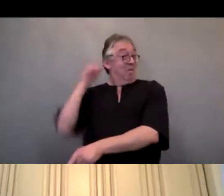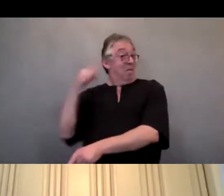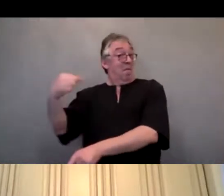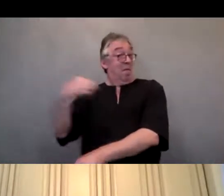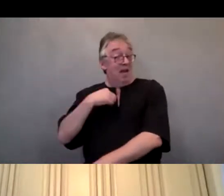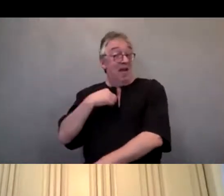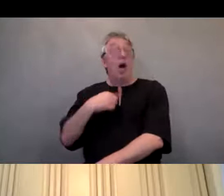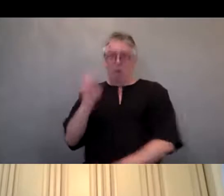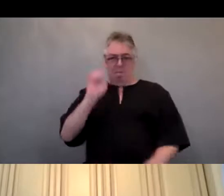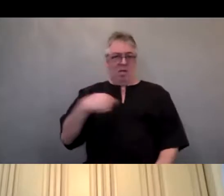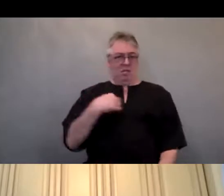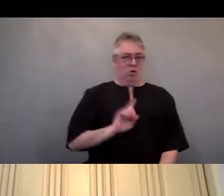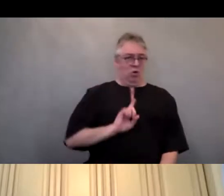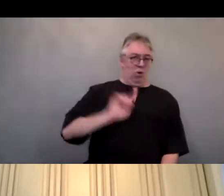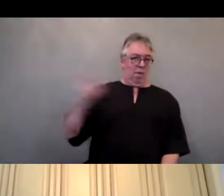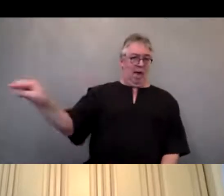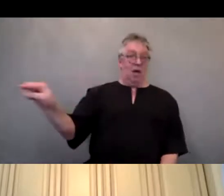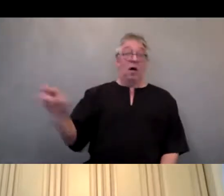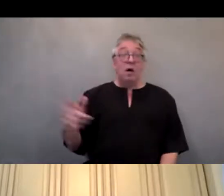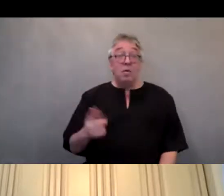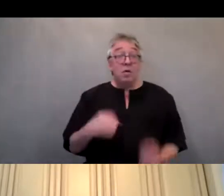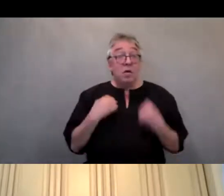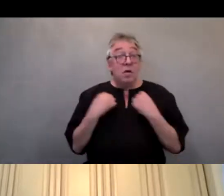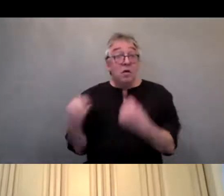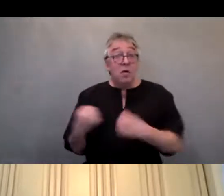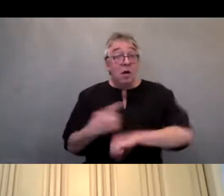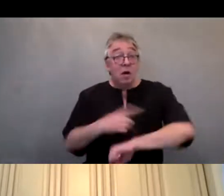where I had the cochlear implant surgery itself